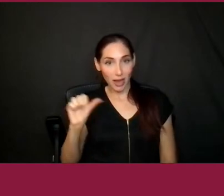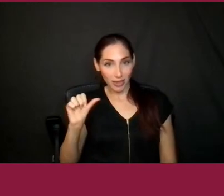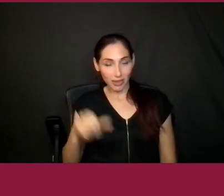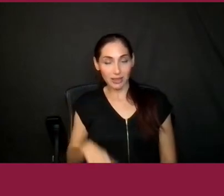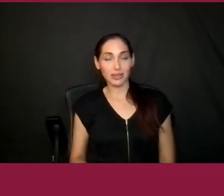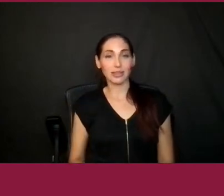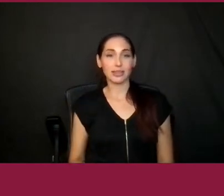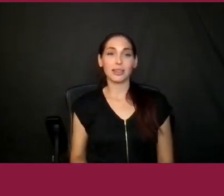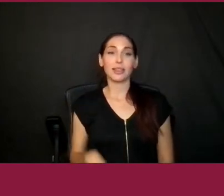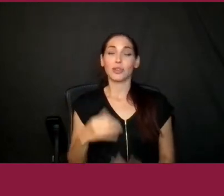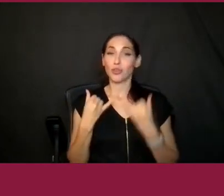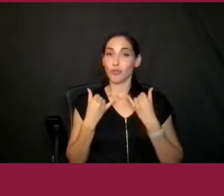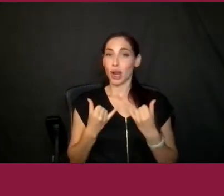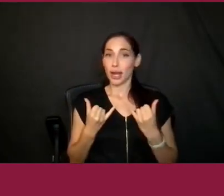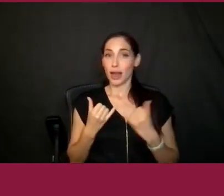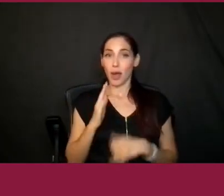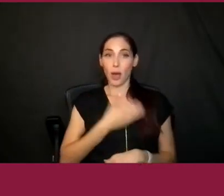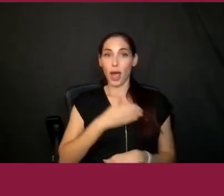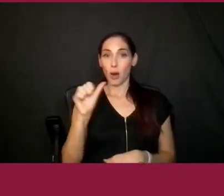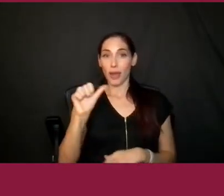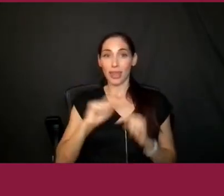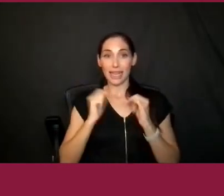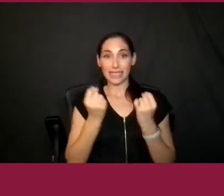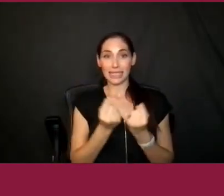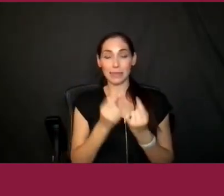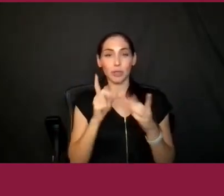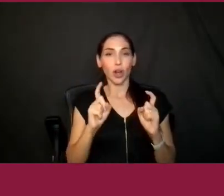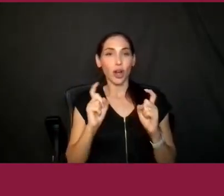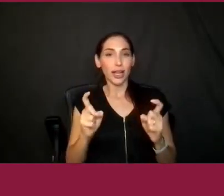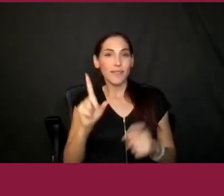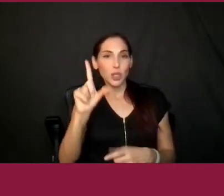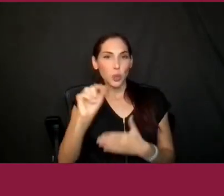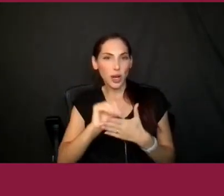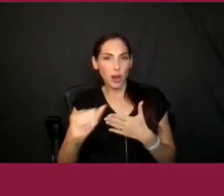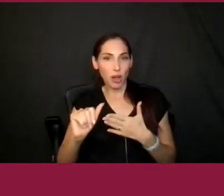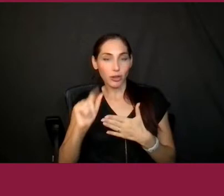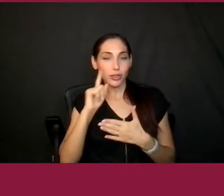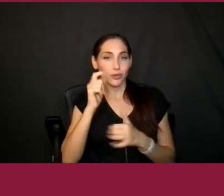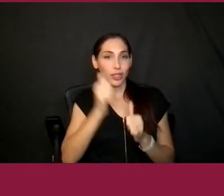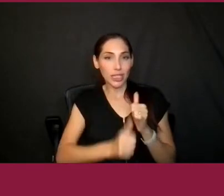Right now, out athletic, our athletic teams are given $20 per athlete per away game.